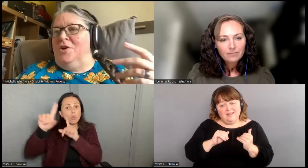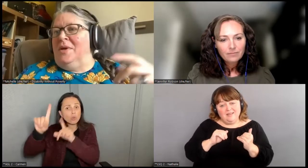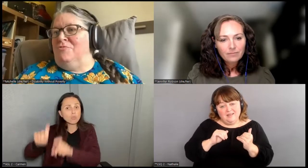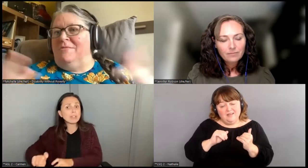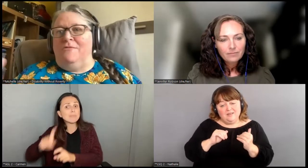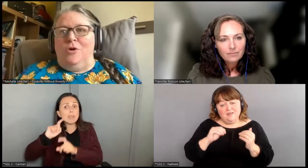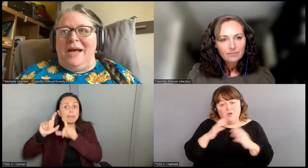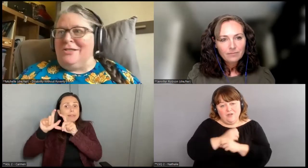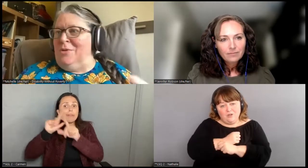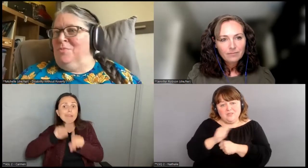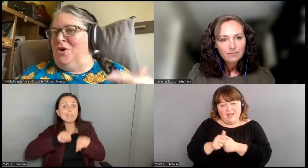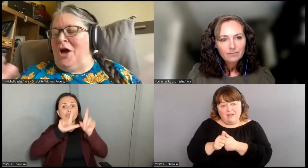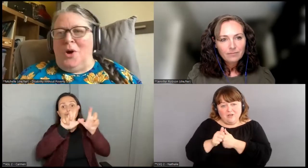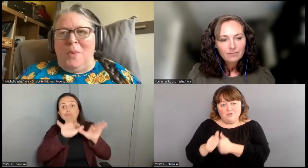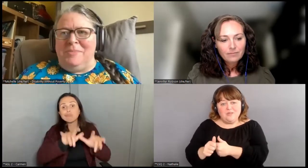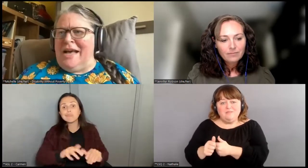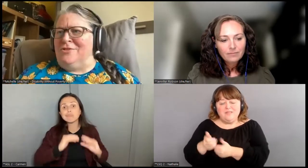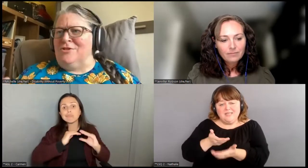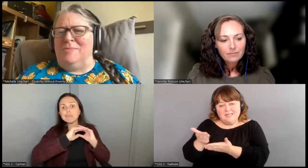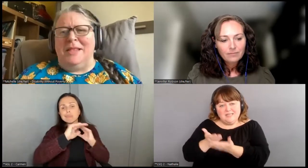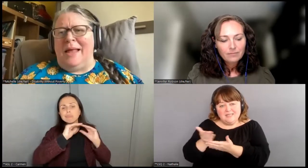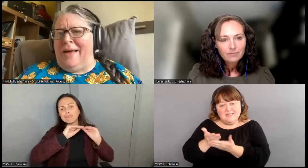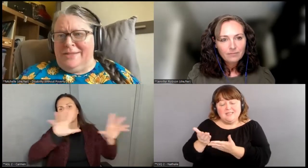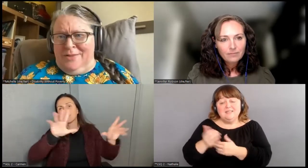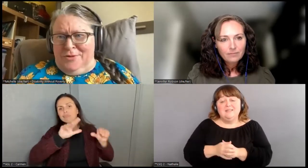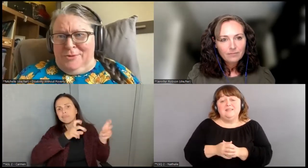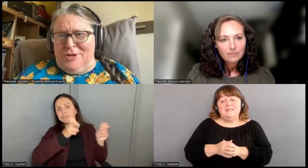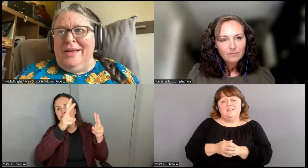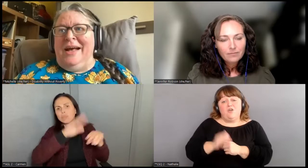IN A WRITTEN FORMAT OR PUT IT ON THE WEBSITE OR SOMETHING LIKE THAT IN THE FUTURE. I'M